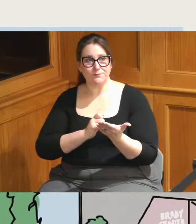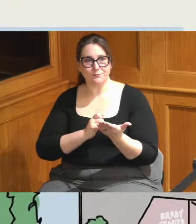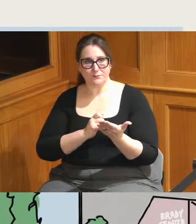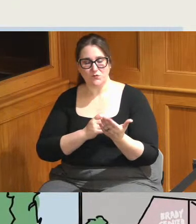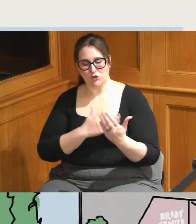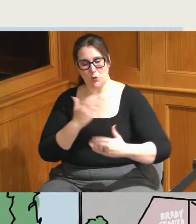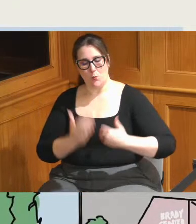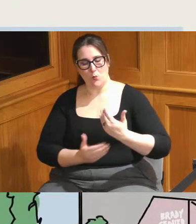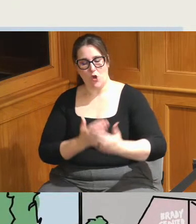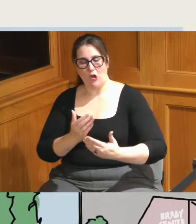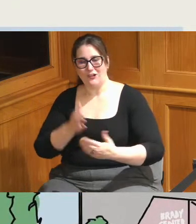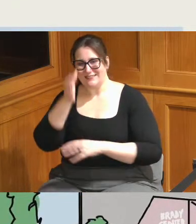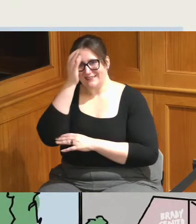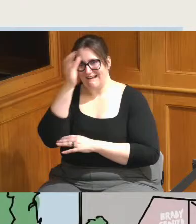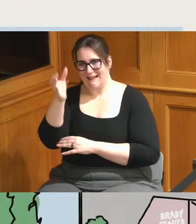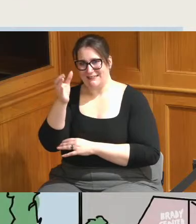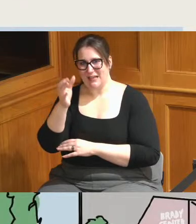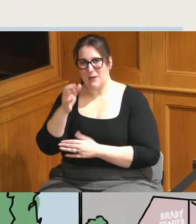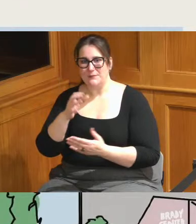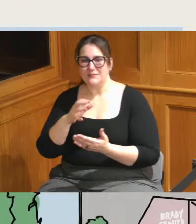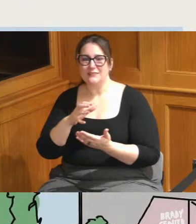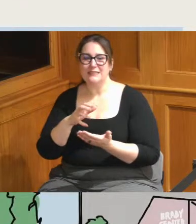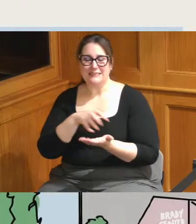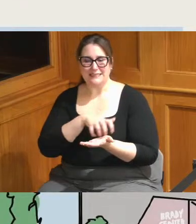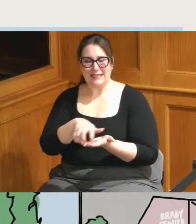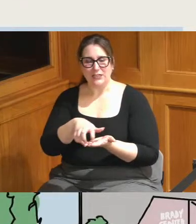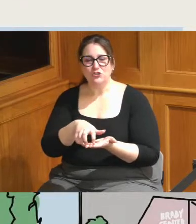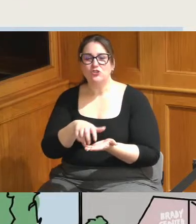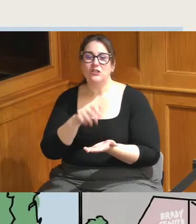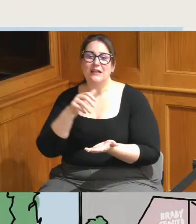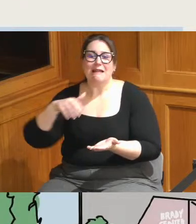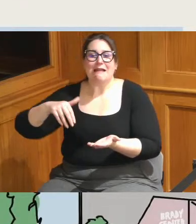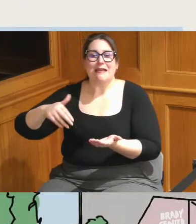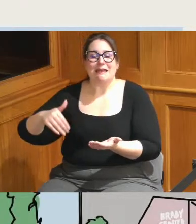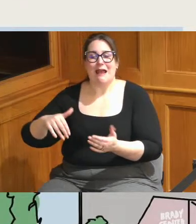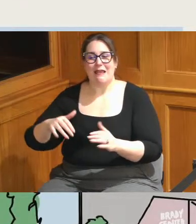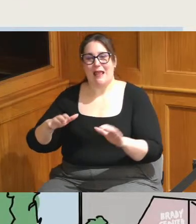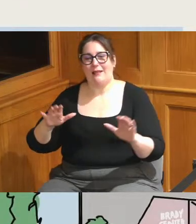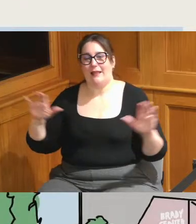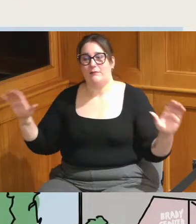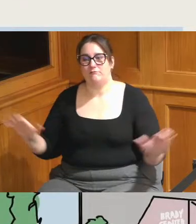concept sketches, not final renderings yet. That is a next step in this process, but to indicate